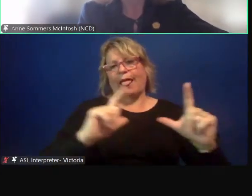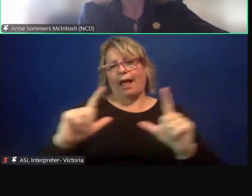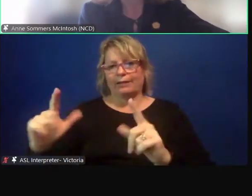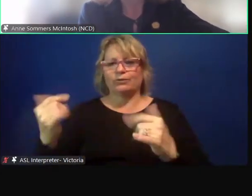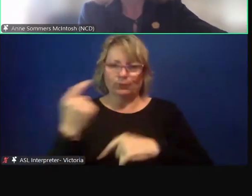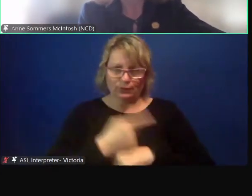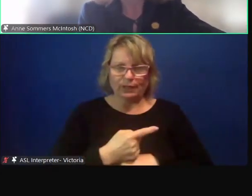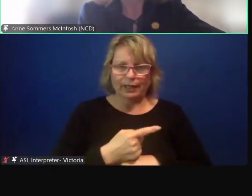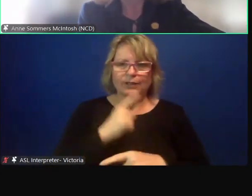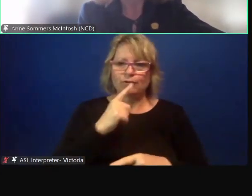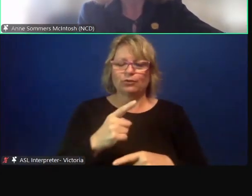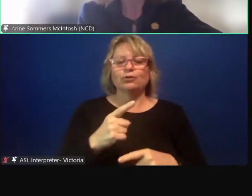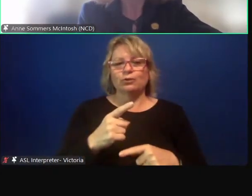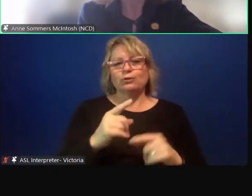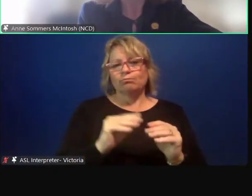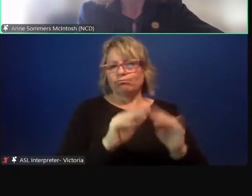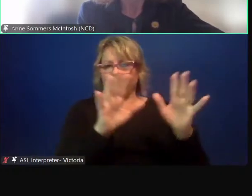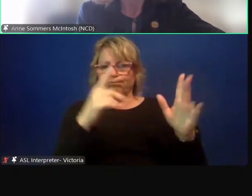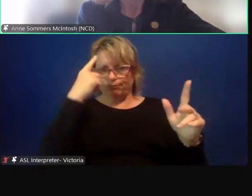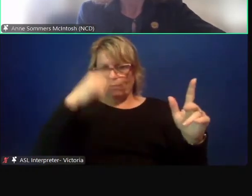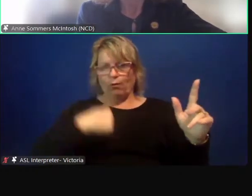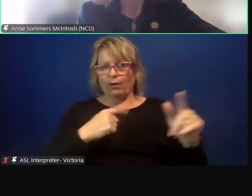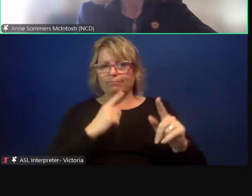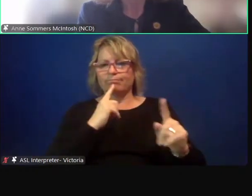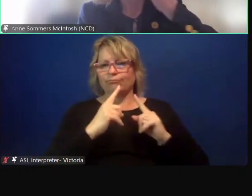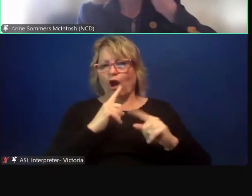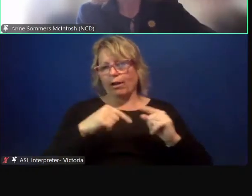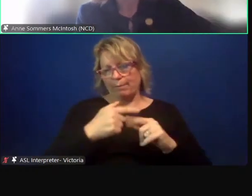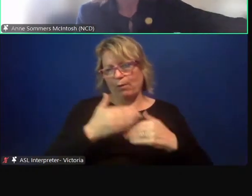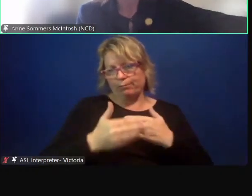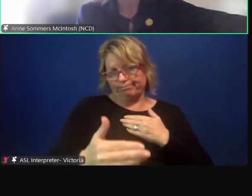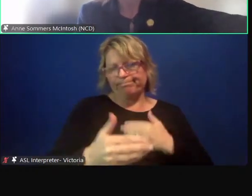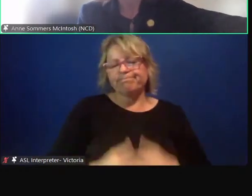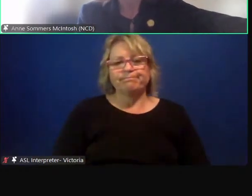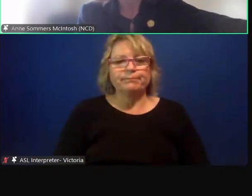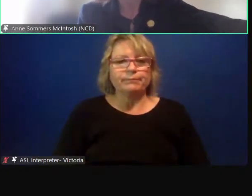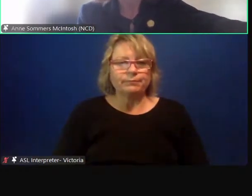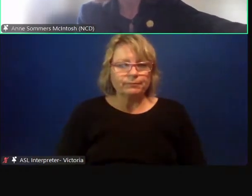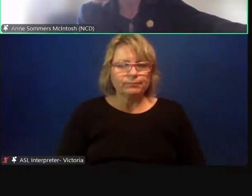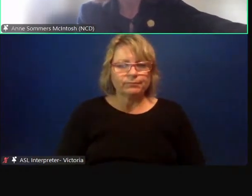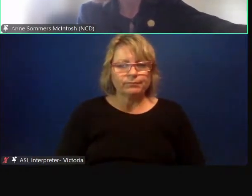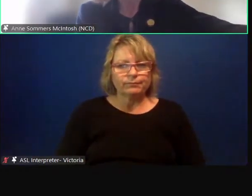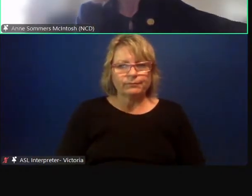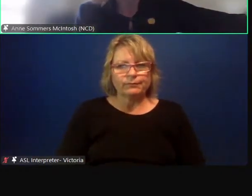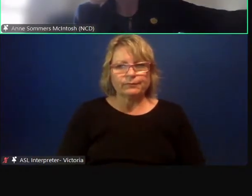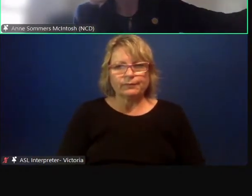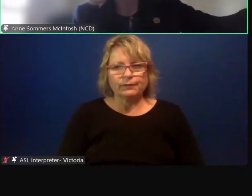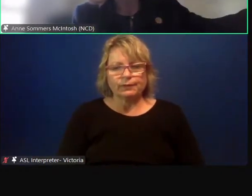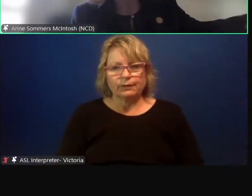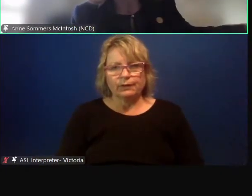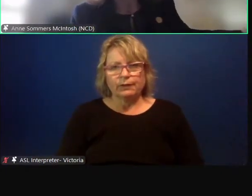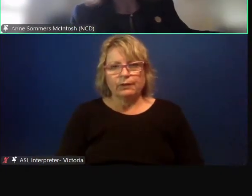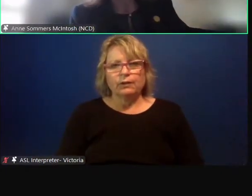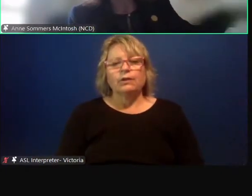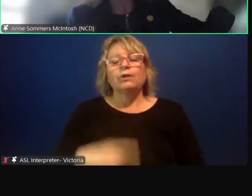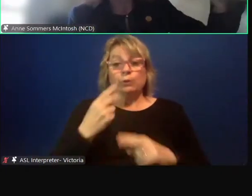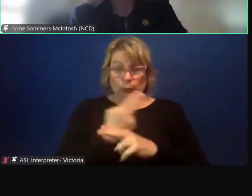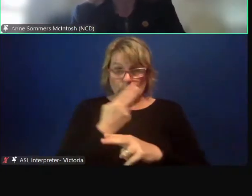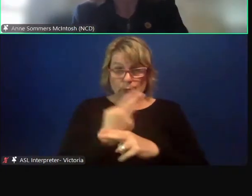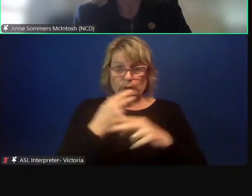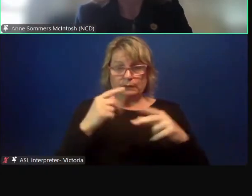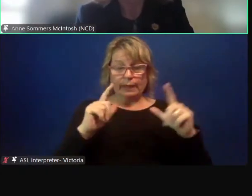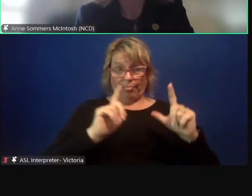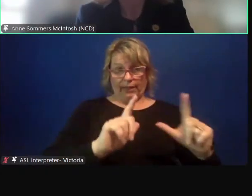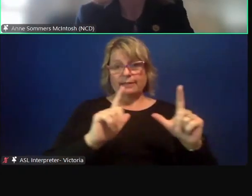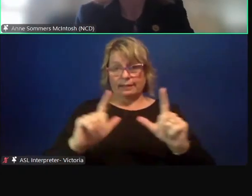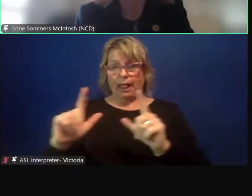the next few minutes with you. So in using the slides he last worked on and through the video